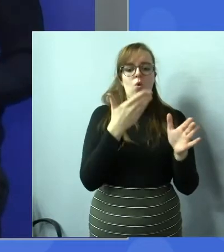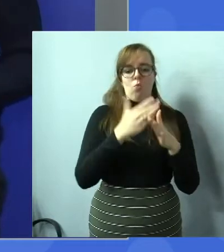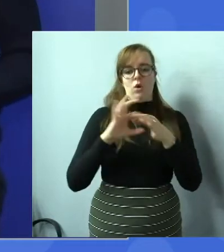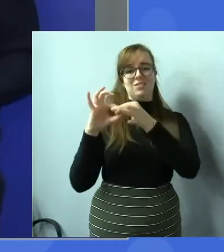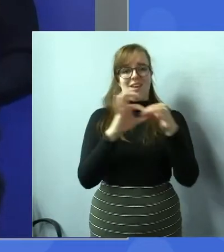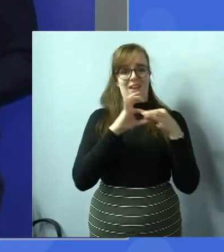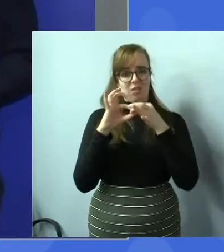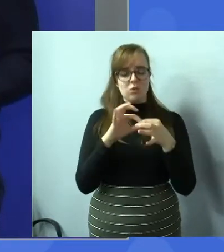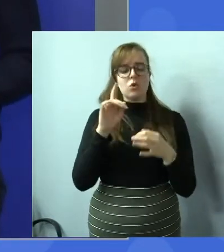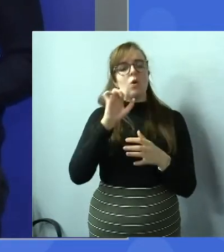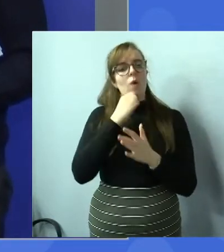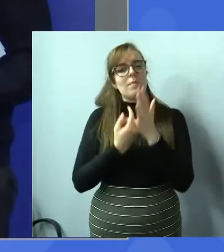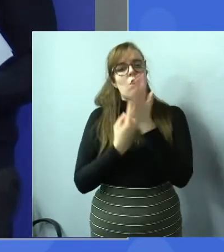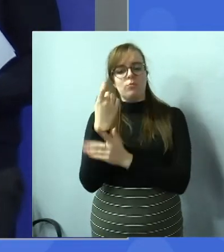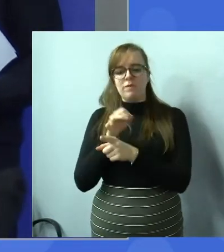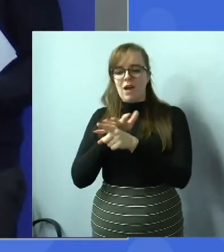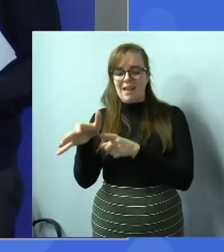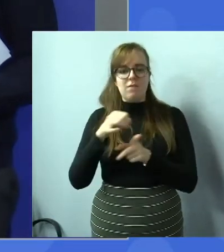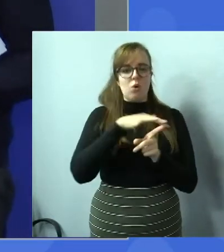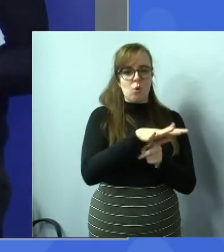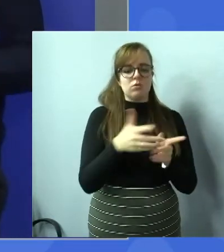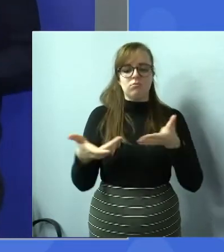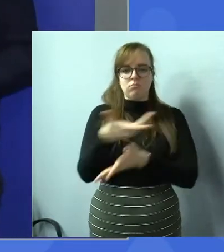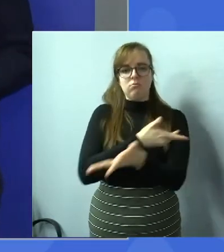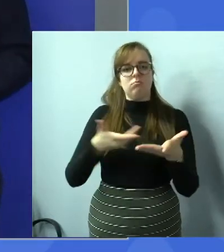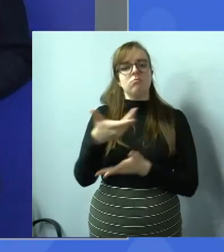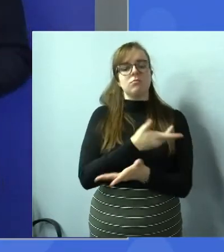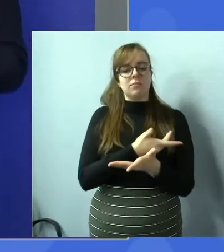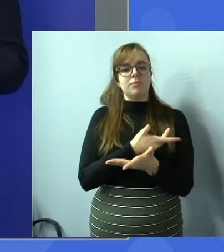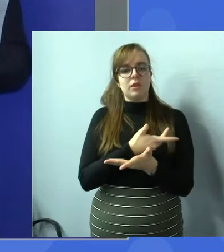opportunities for influence and dialogue and discussion but what has been a safe